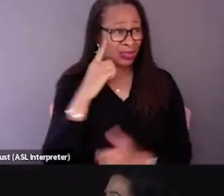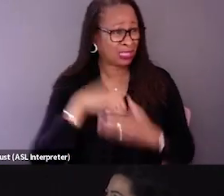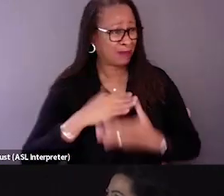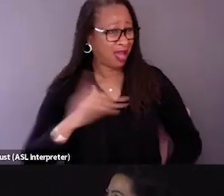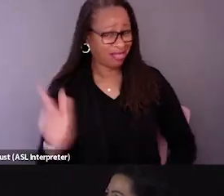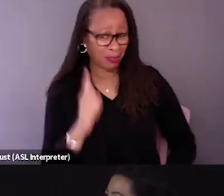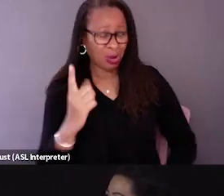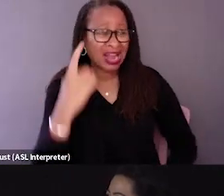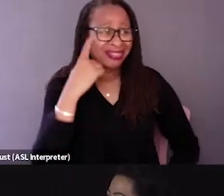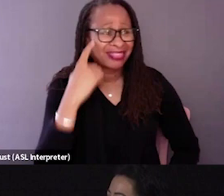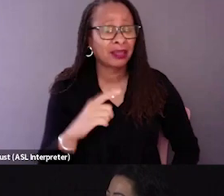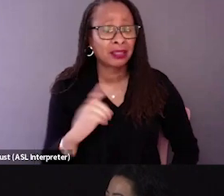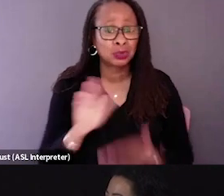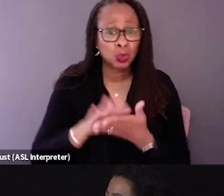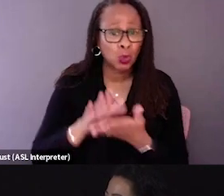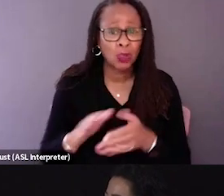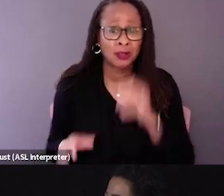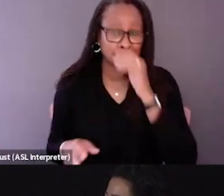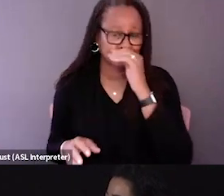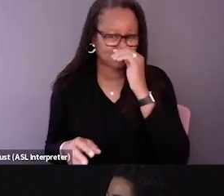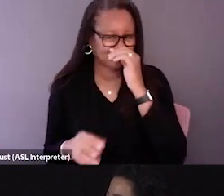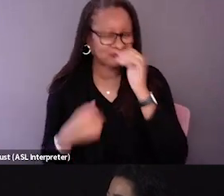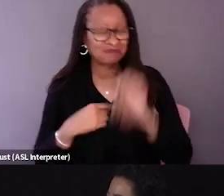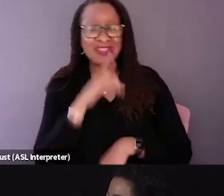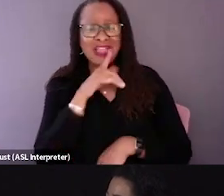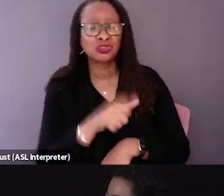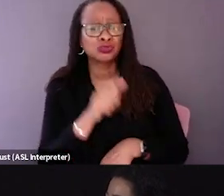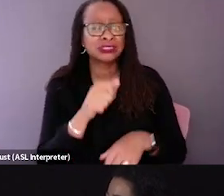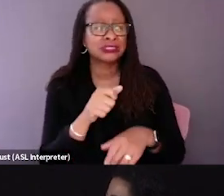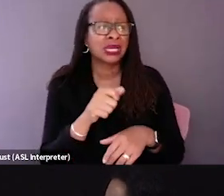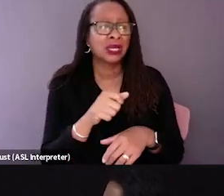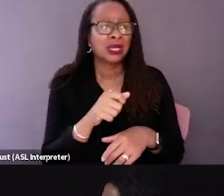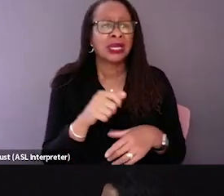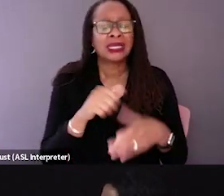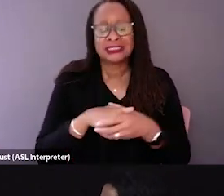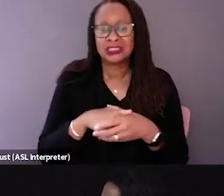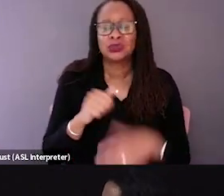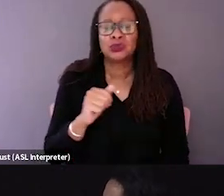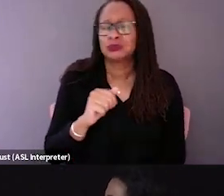It was sort of like, I was really into the Ramona, Cleary books